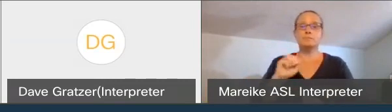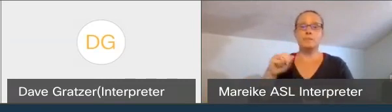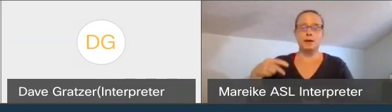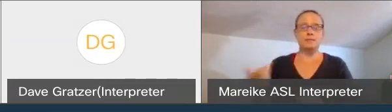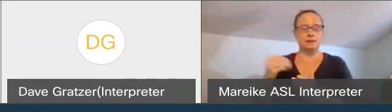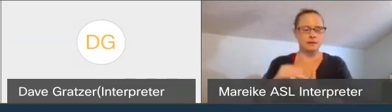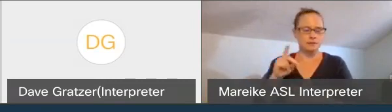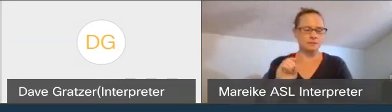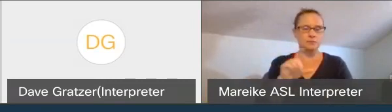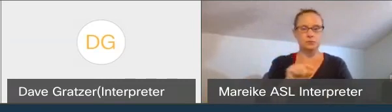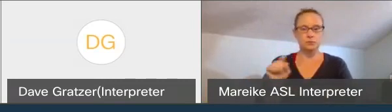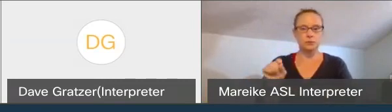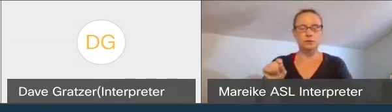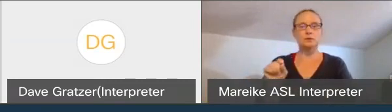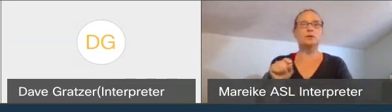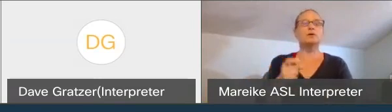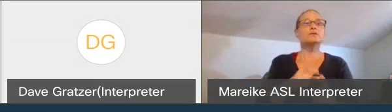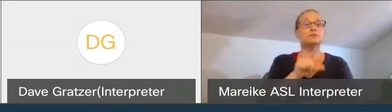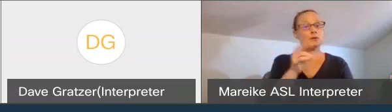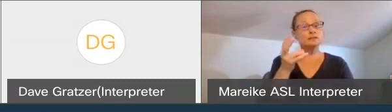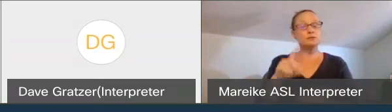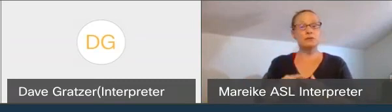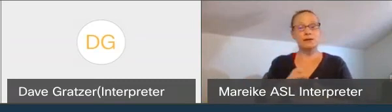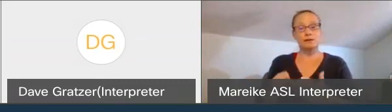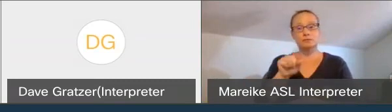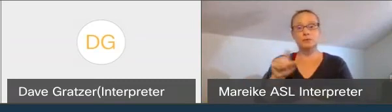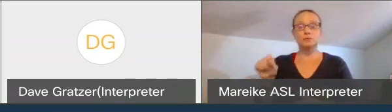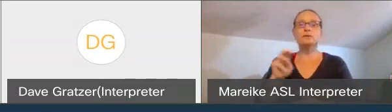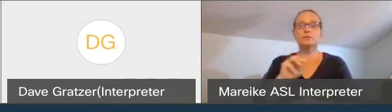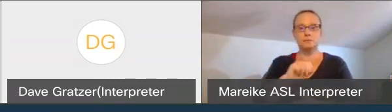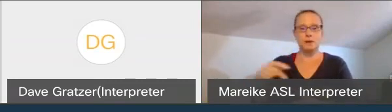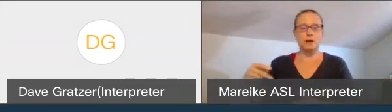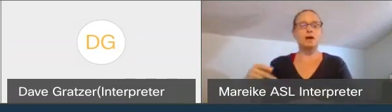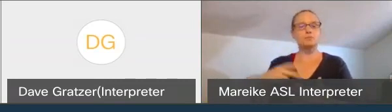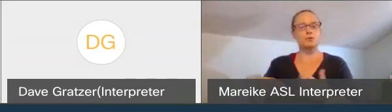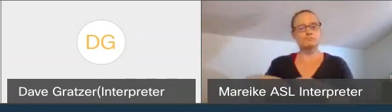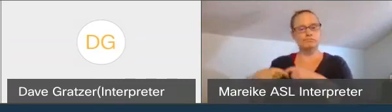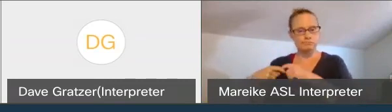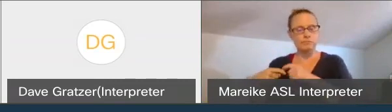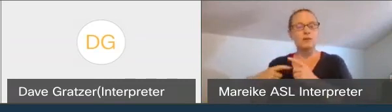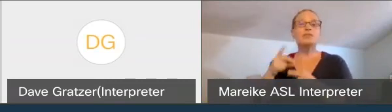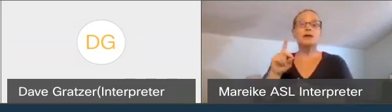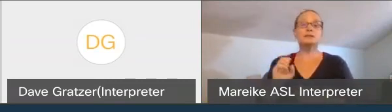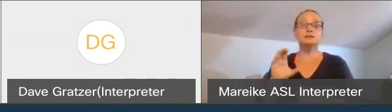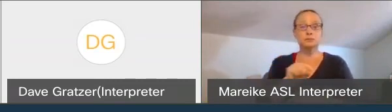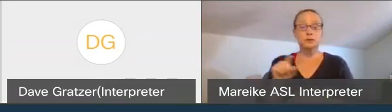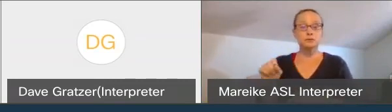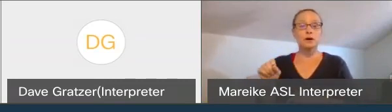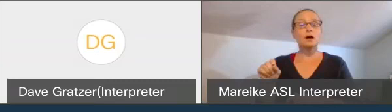Um, from 2017 to the end of 2020, the MAAP program was stagnant. Um, and in December of 2020, the Yellowstone County Sheriff's Office